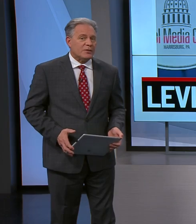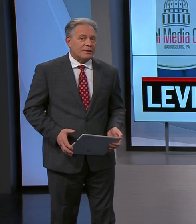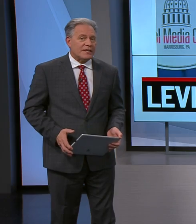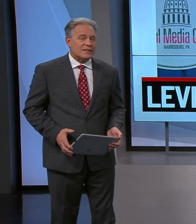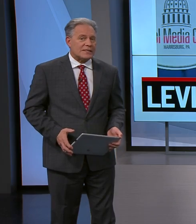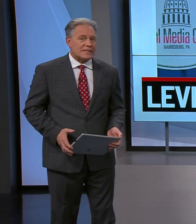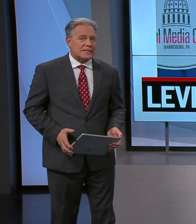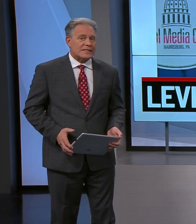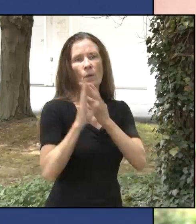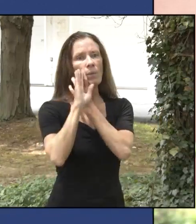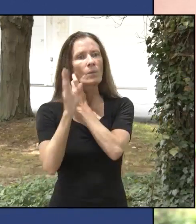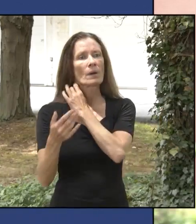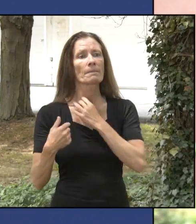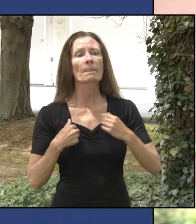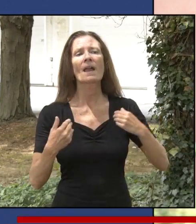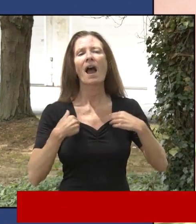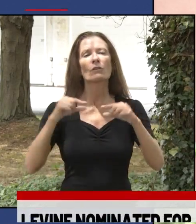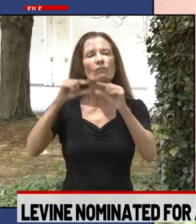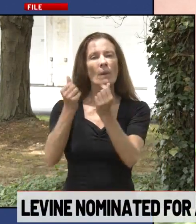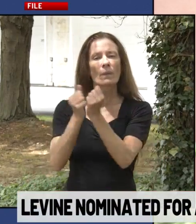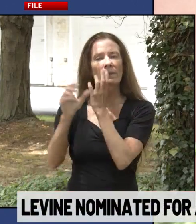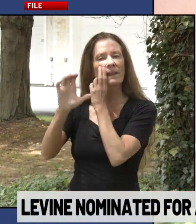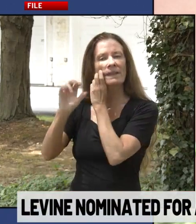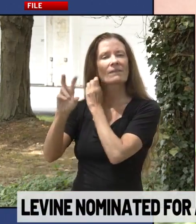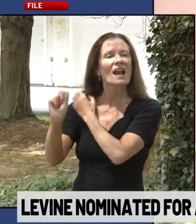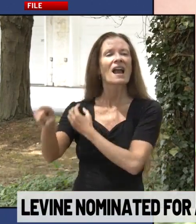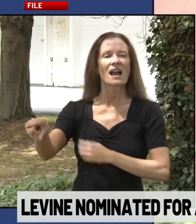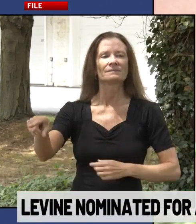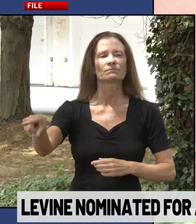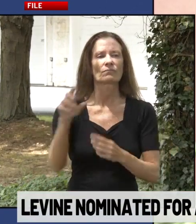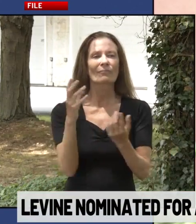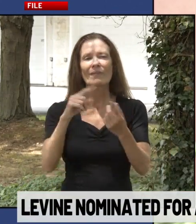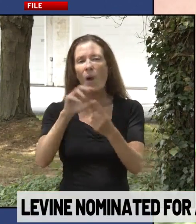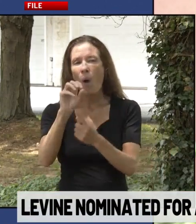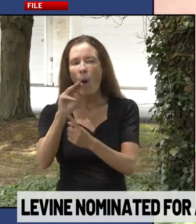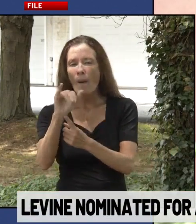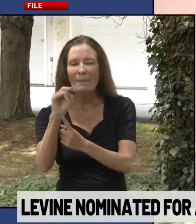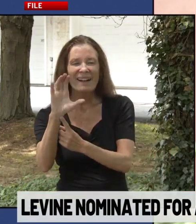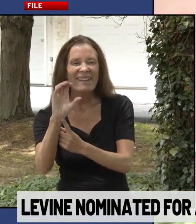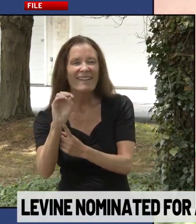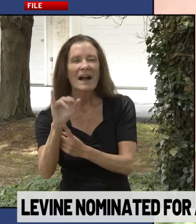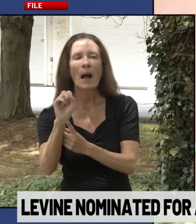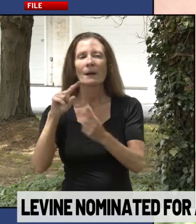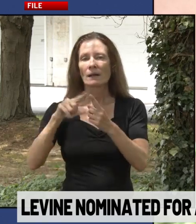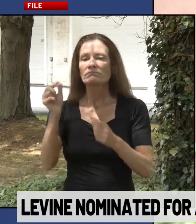PENNSYLVANIA HEALTH SECRETARY ASSISTANT SECRETARY OF HEALTH. A CONFIRMATION BY THE U-S